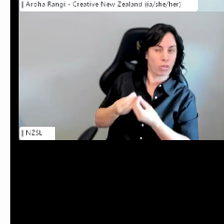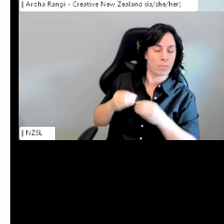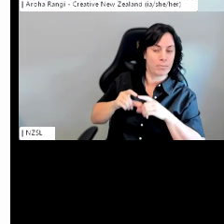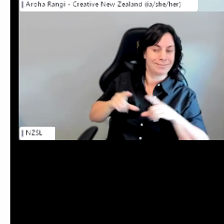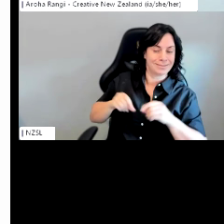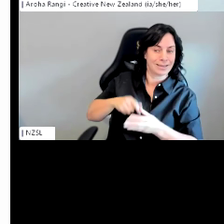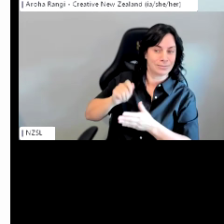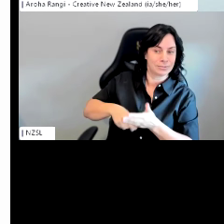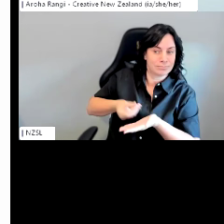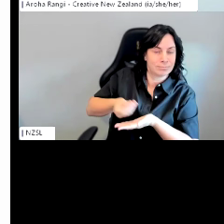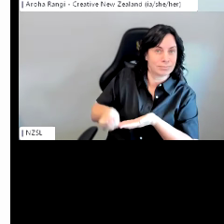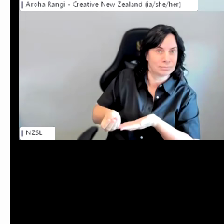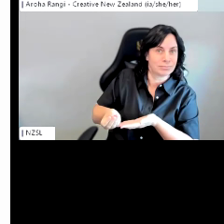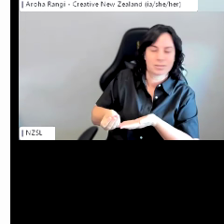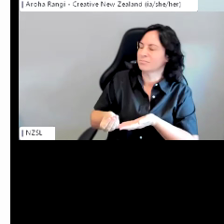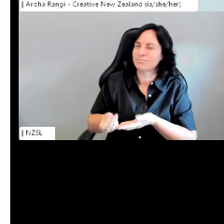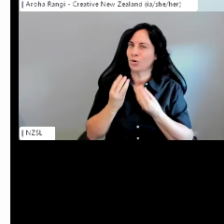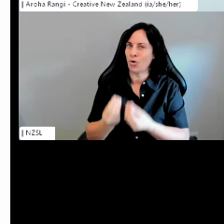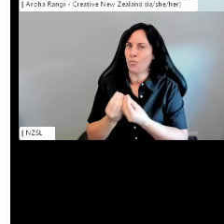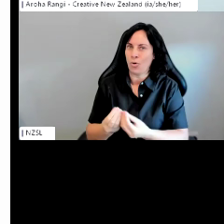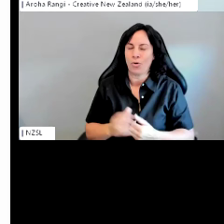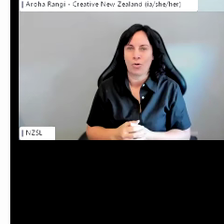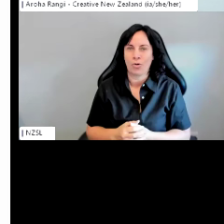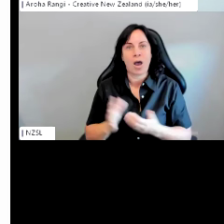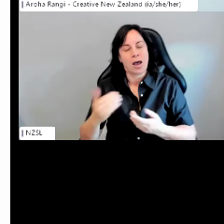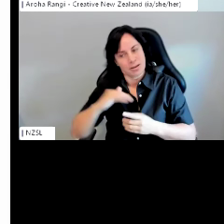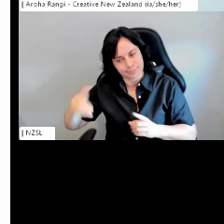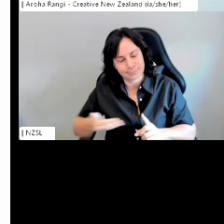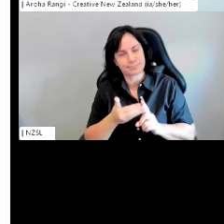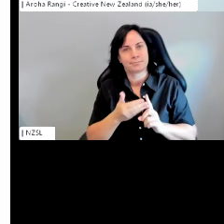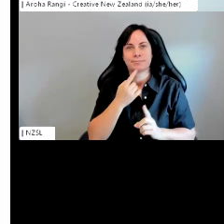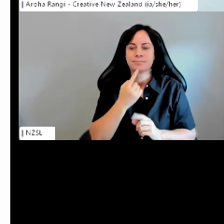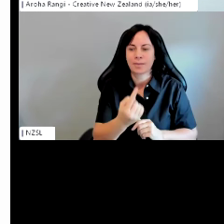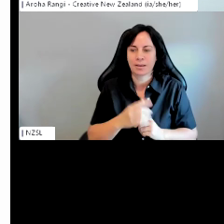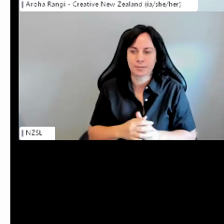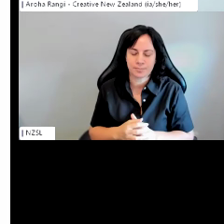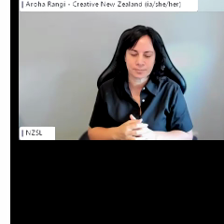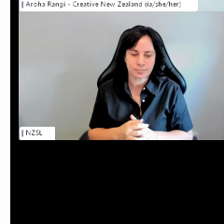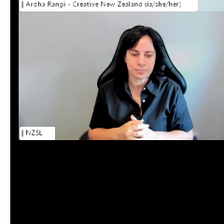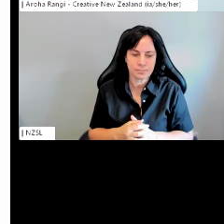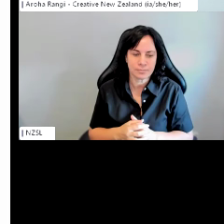asking. And again I would go back to if I just go back a couple of slides I go back to this which